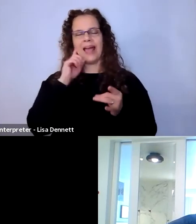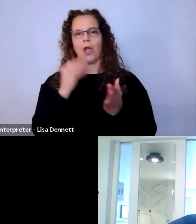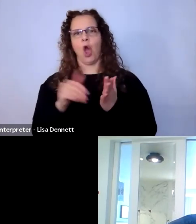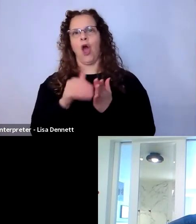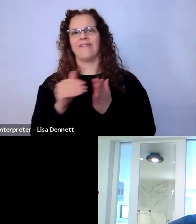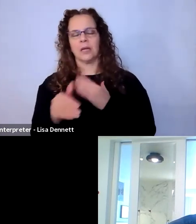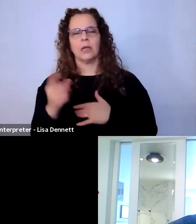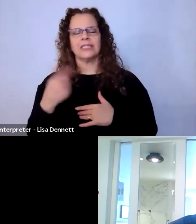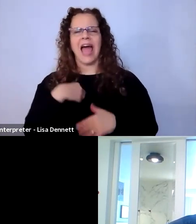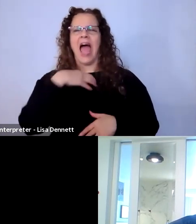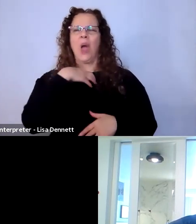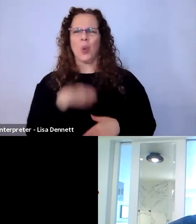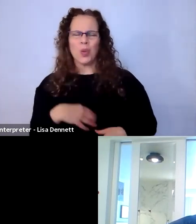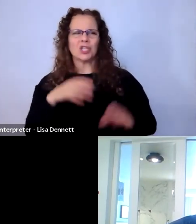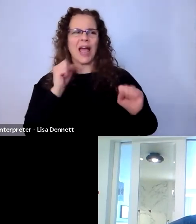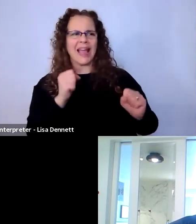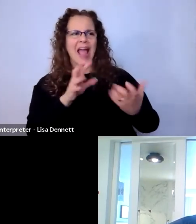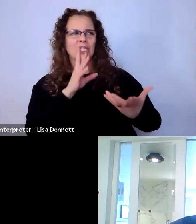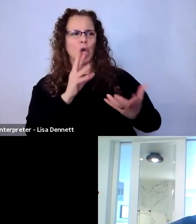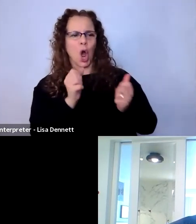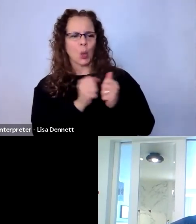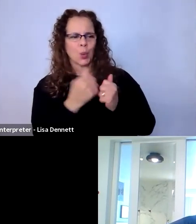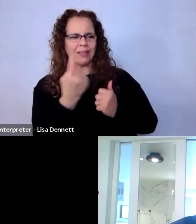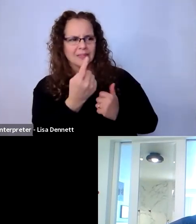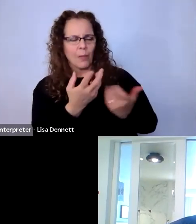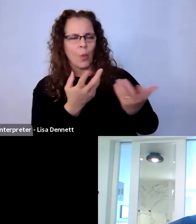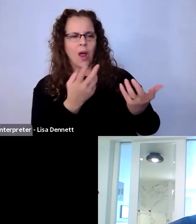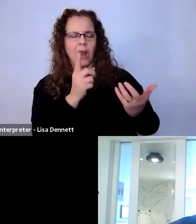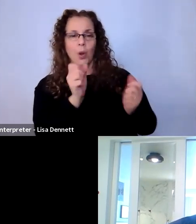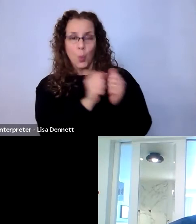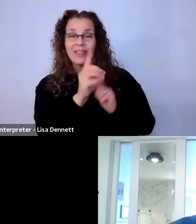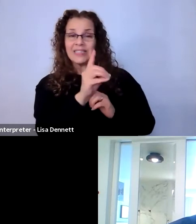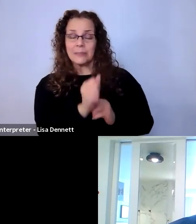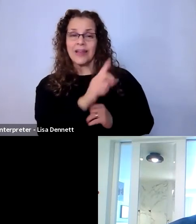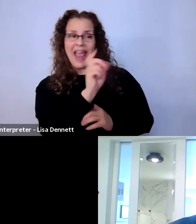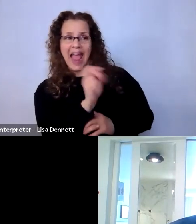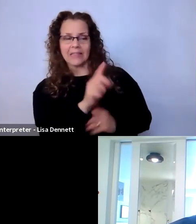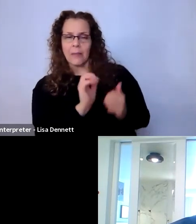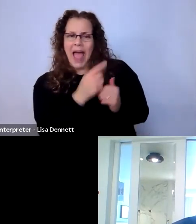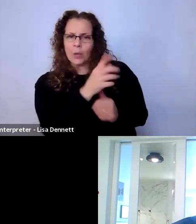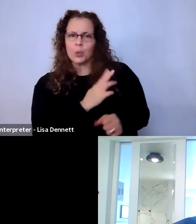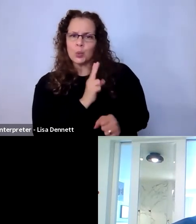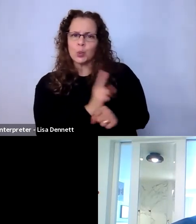with a disability or impairment and just find out how they use technology. Like how do they use it what works for them what are their favorite Apps are